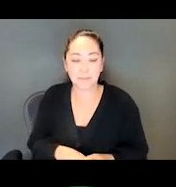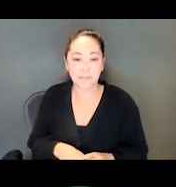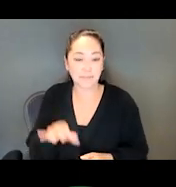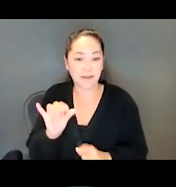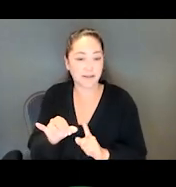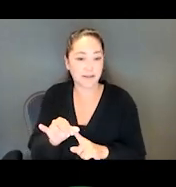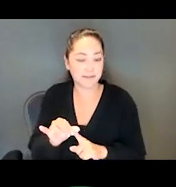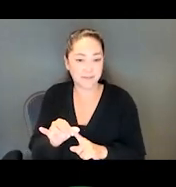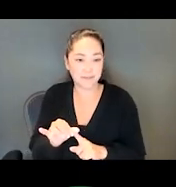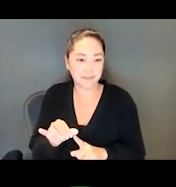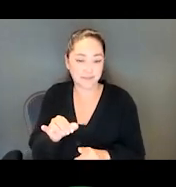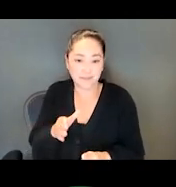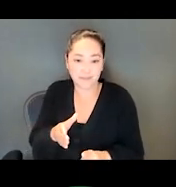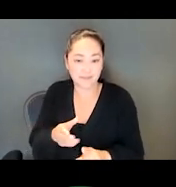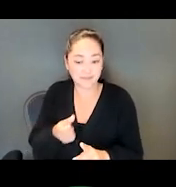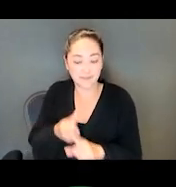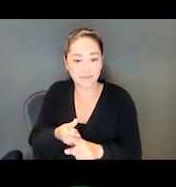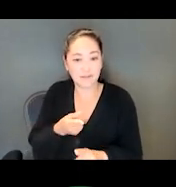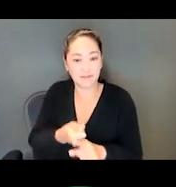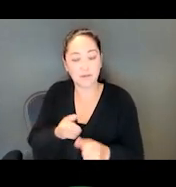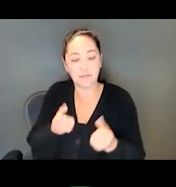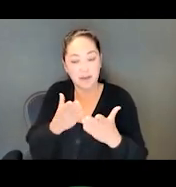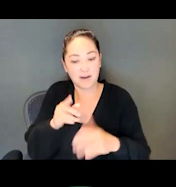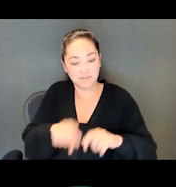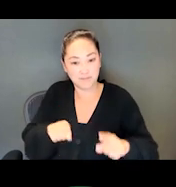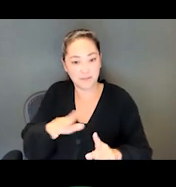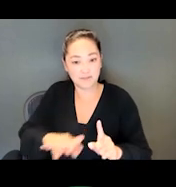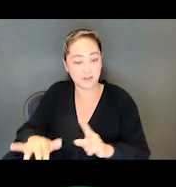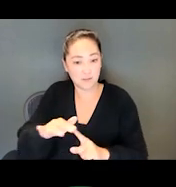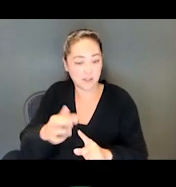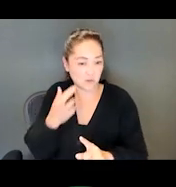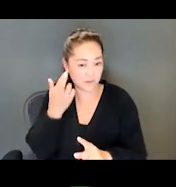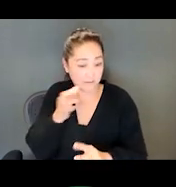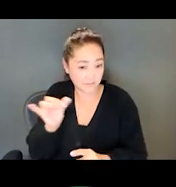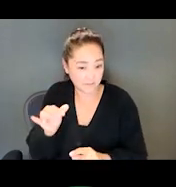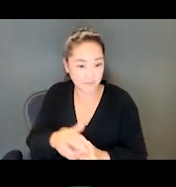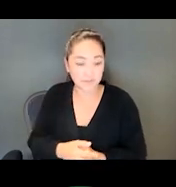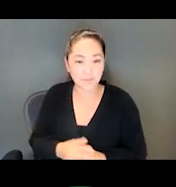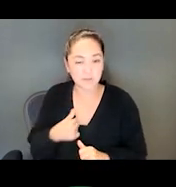So I ask you as panelists and definitely I want to take some audience comments and questions